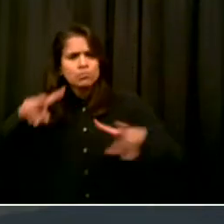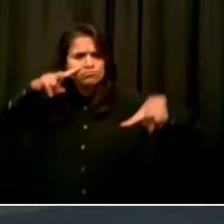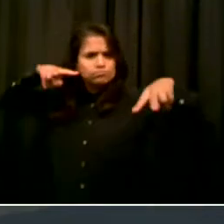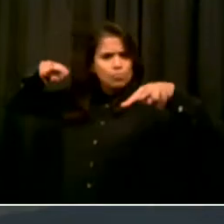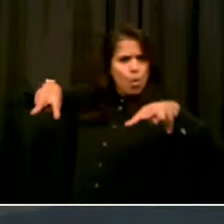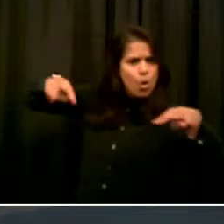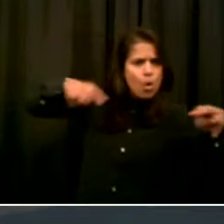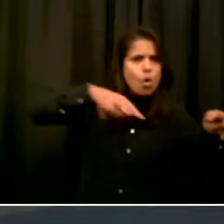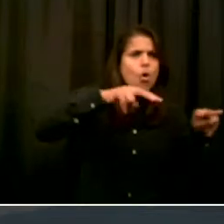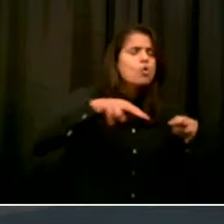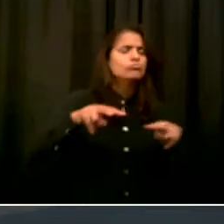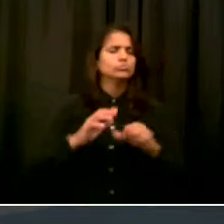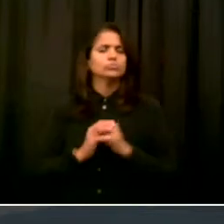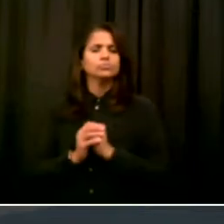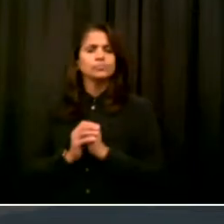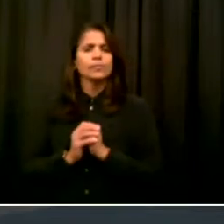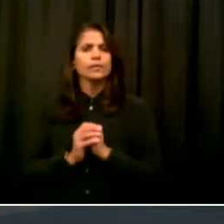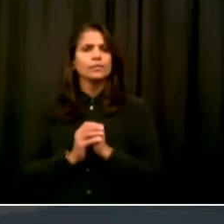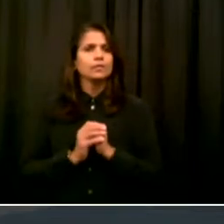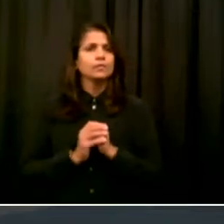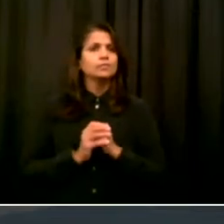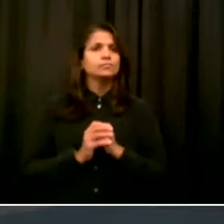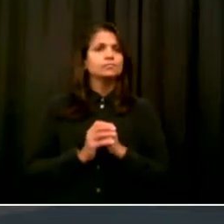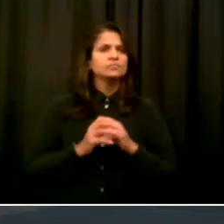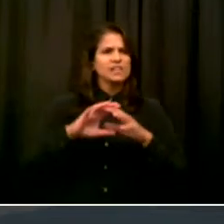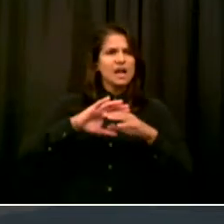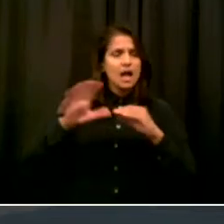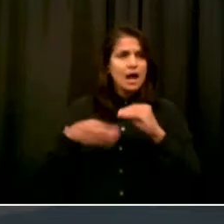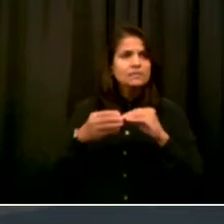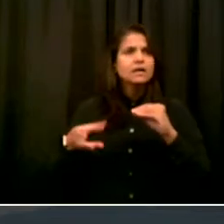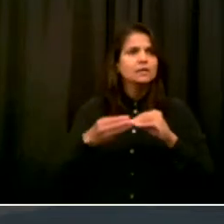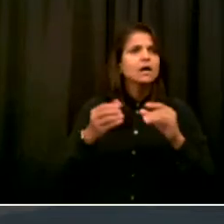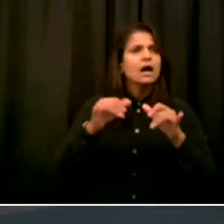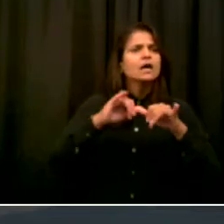EXPERIENCED IN THE SPRING AND